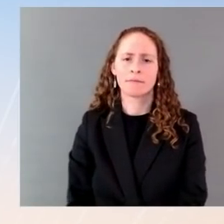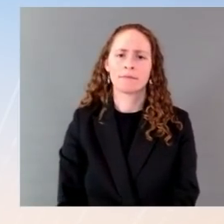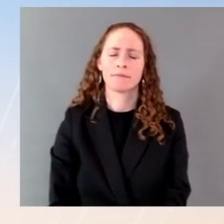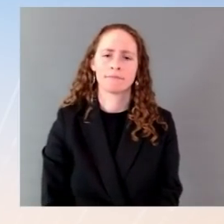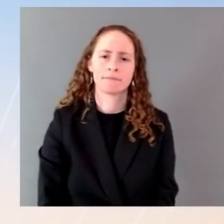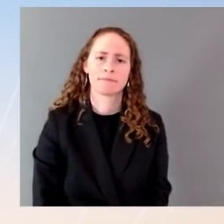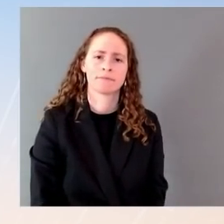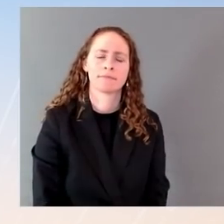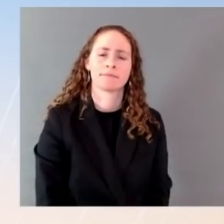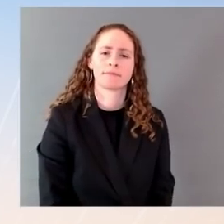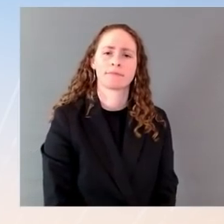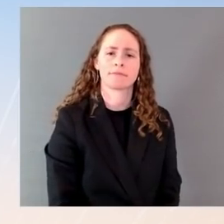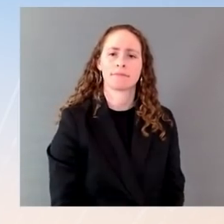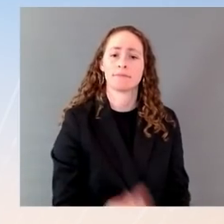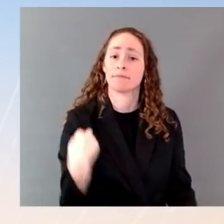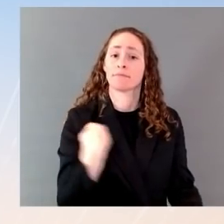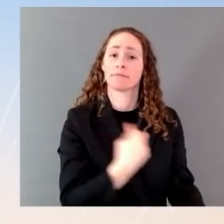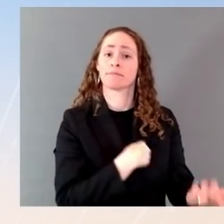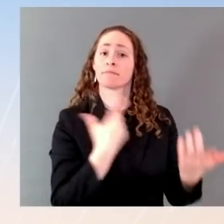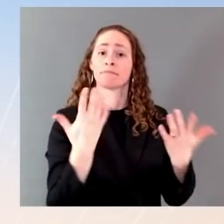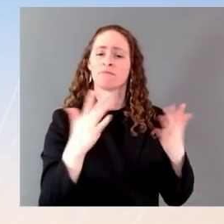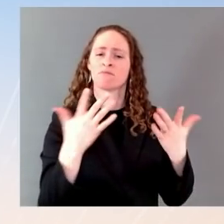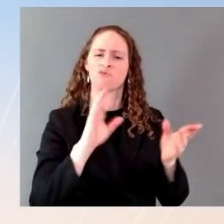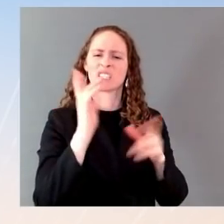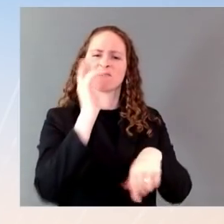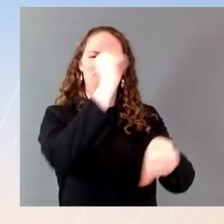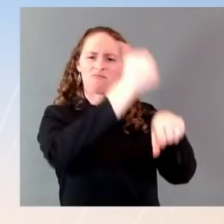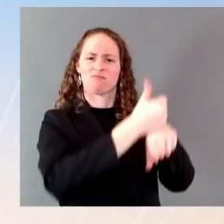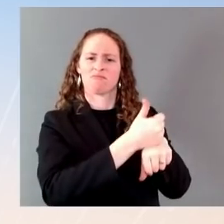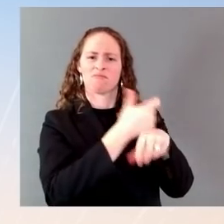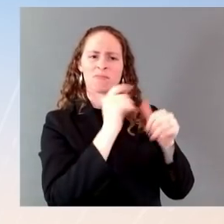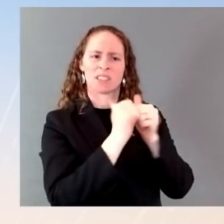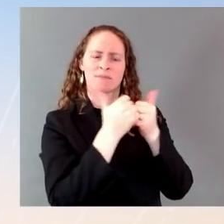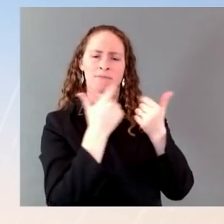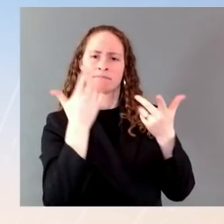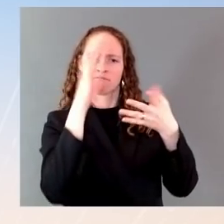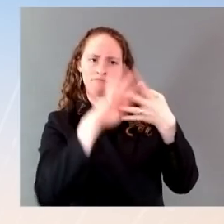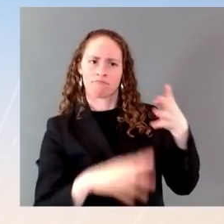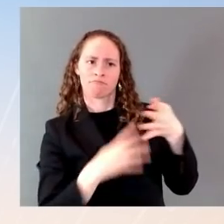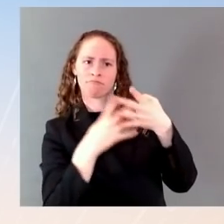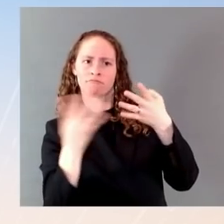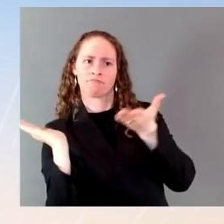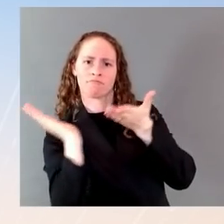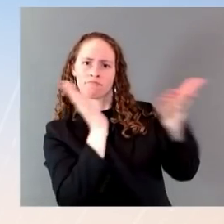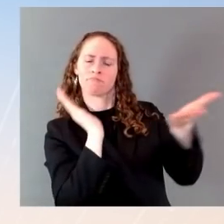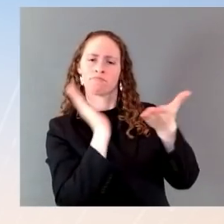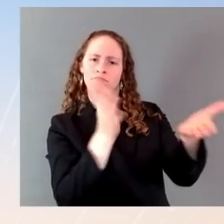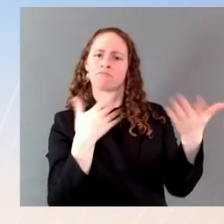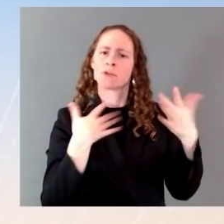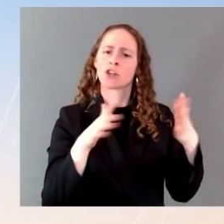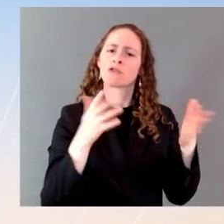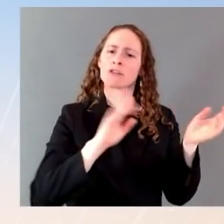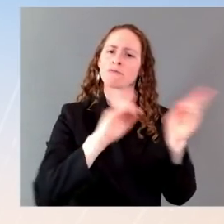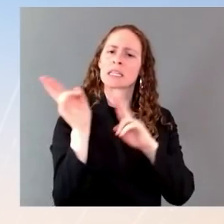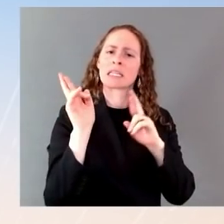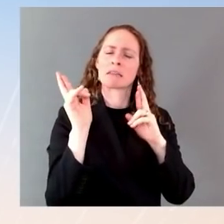So, it really depends on the type or form, but it should -- this should not be thought of as a circumstance